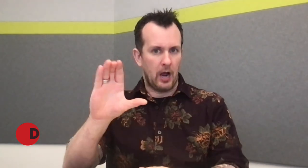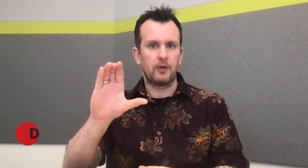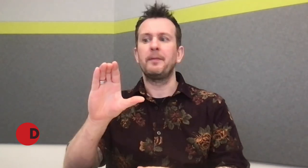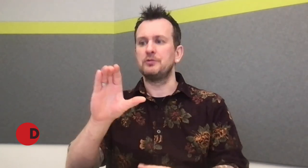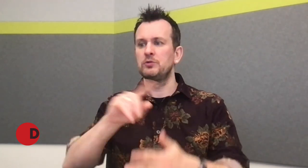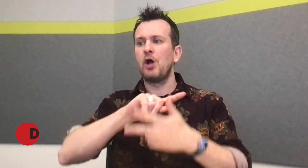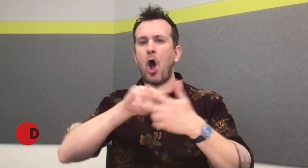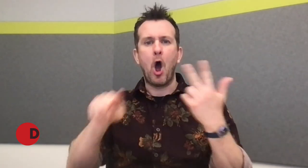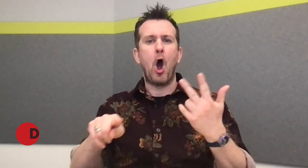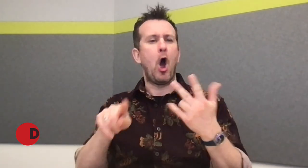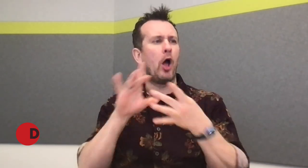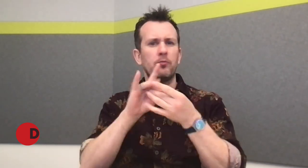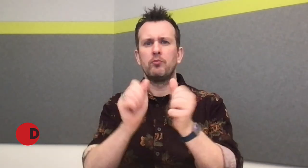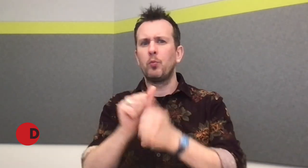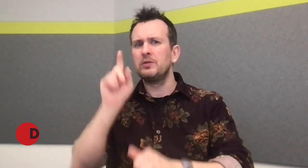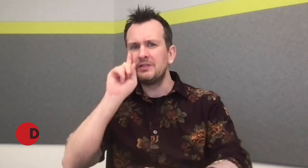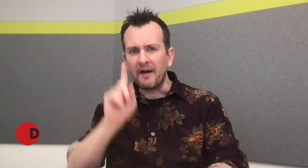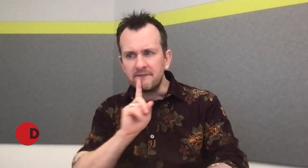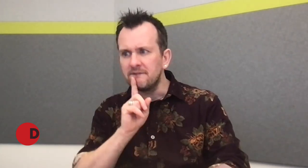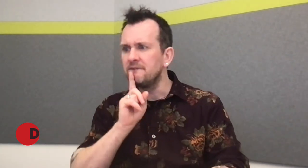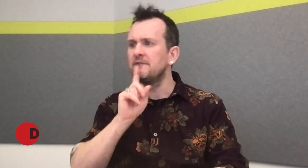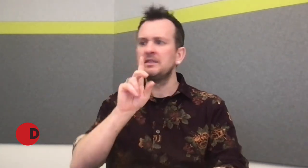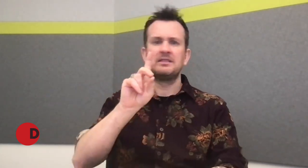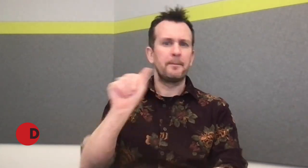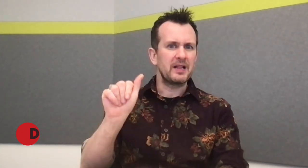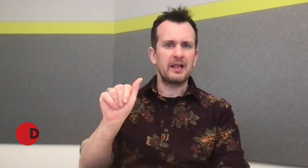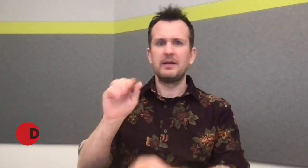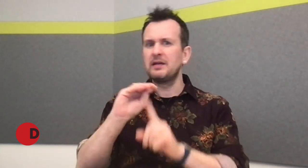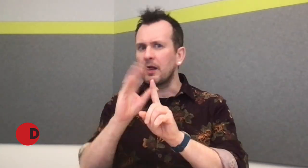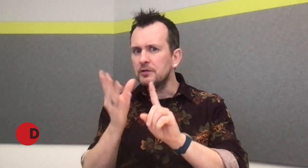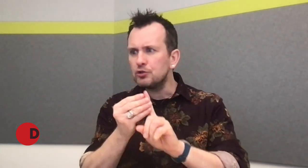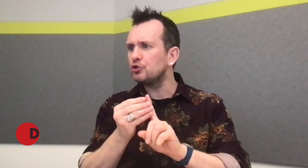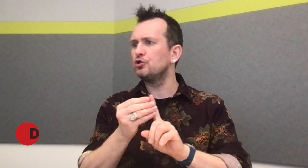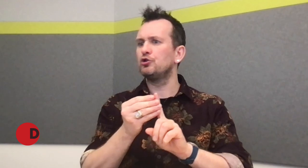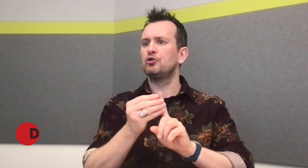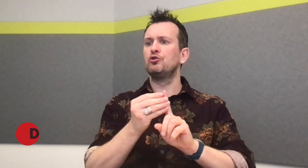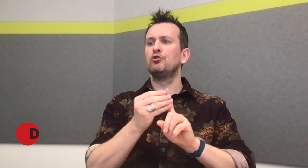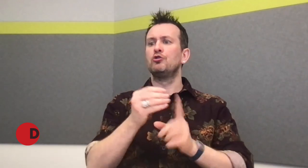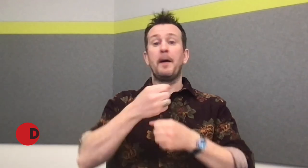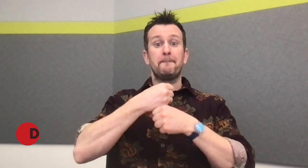disability culture and are made by a variety of filmmakers